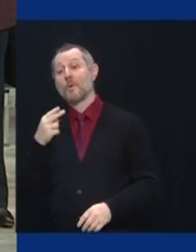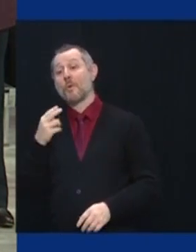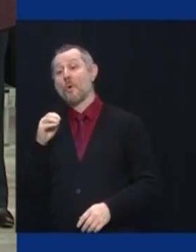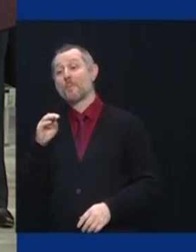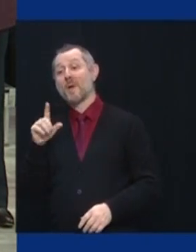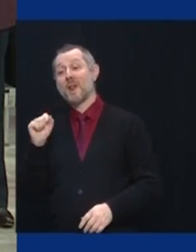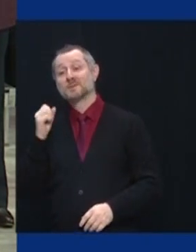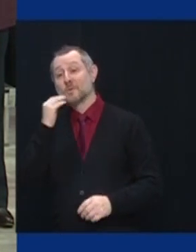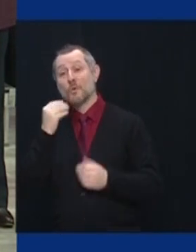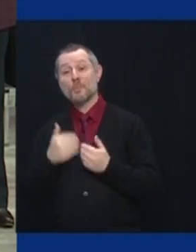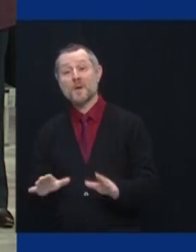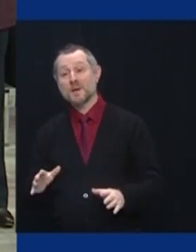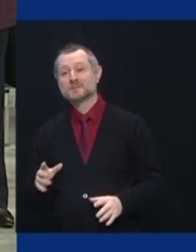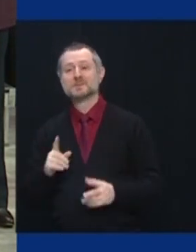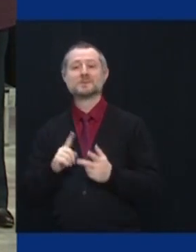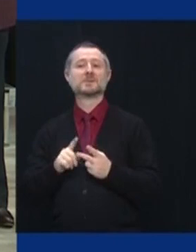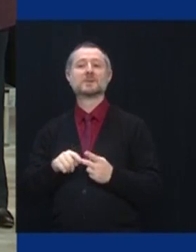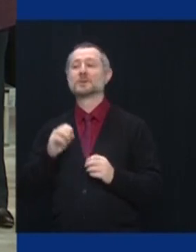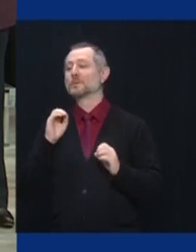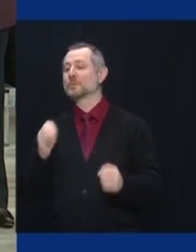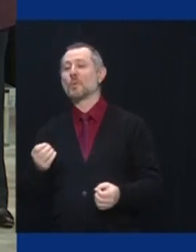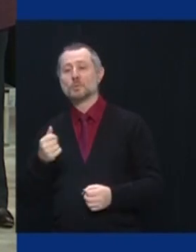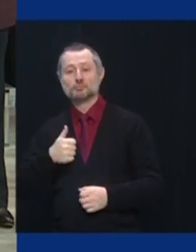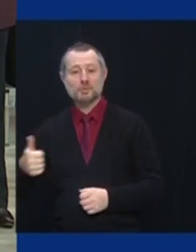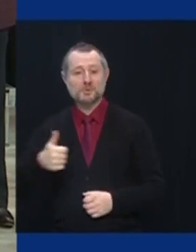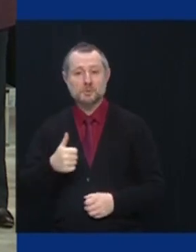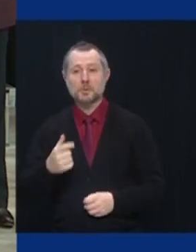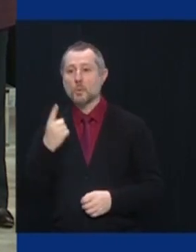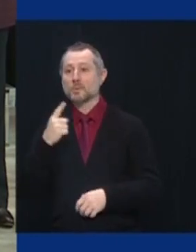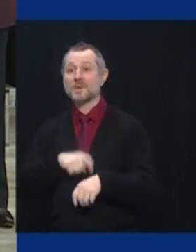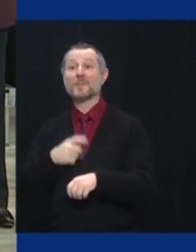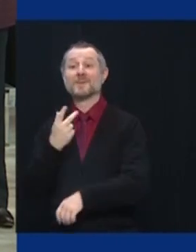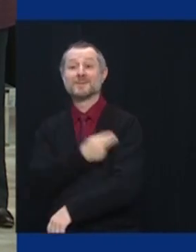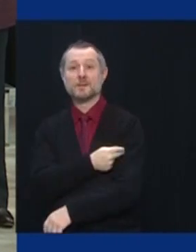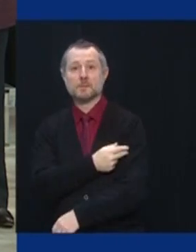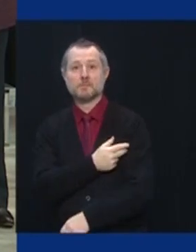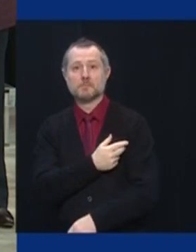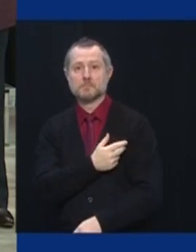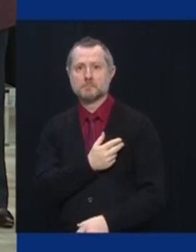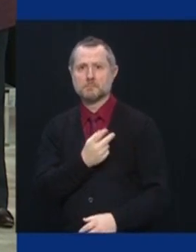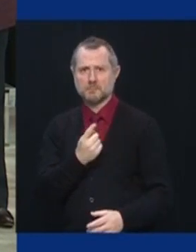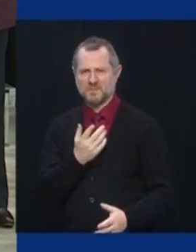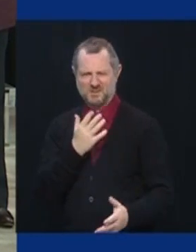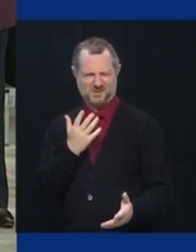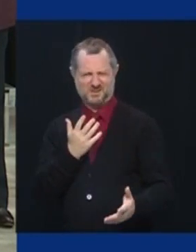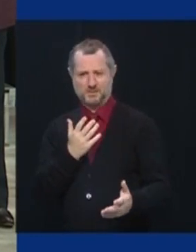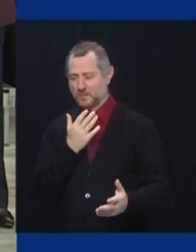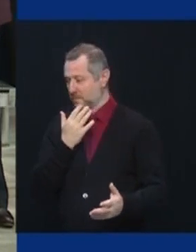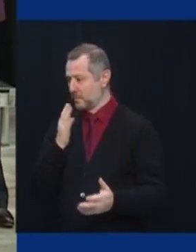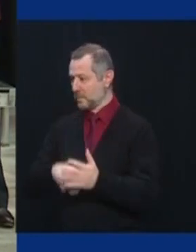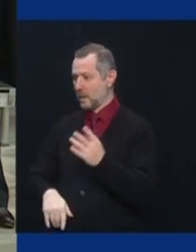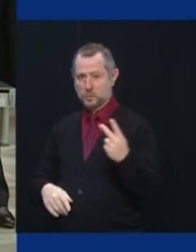AND FOR THOSE WHO ARE HOMELESS AND THOSE WHO MAY NOT HAVE THE TRANSPORTATION TO GET BOTH